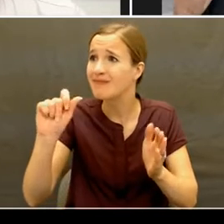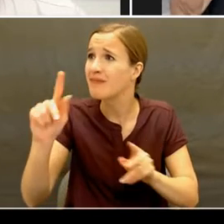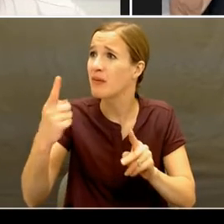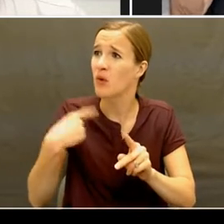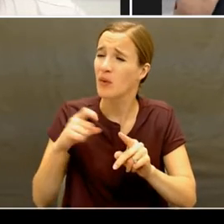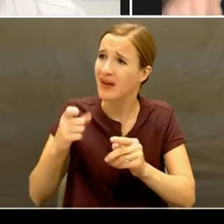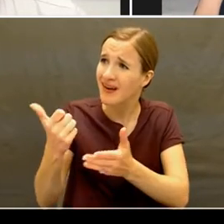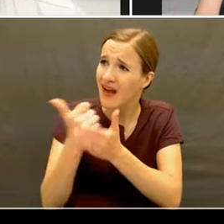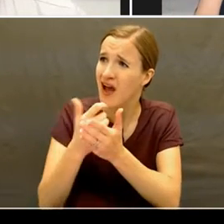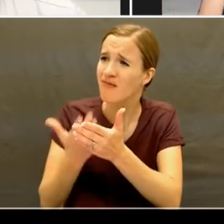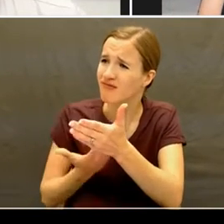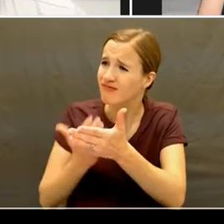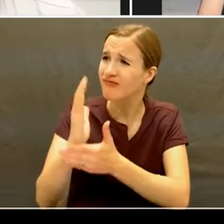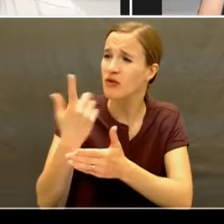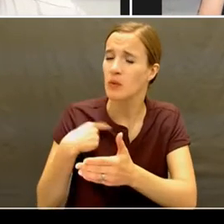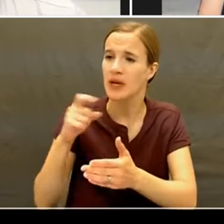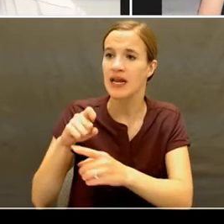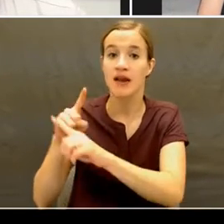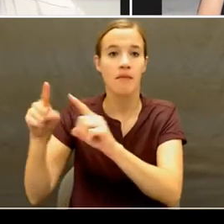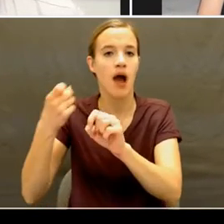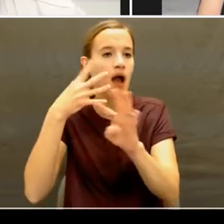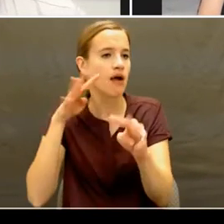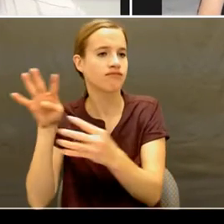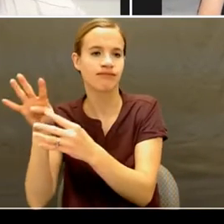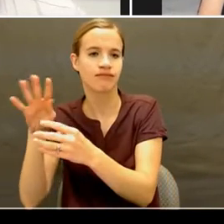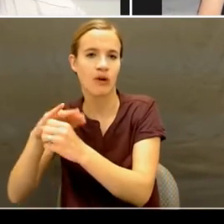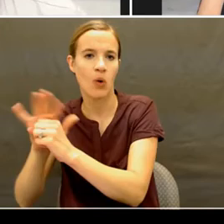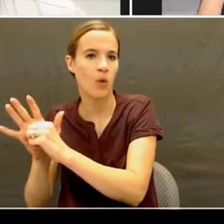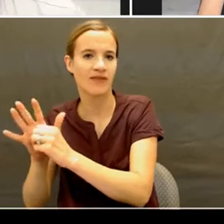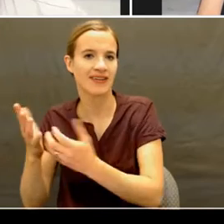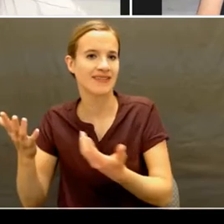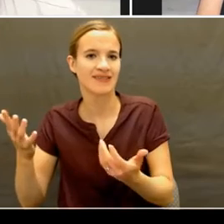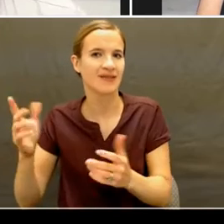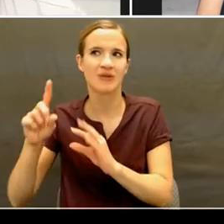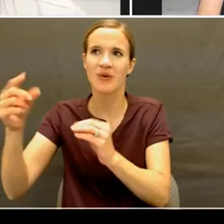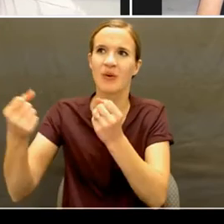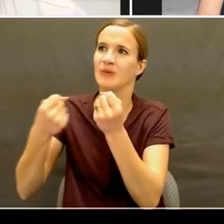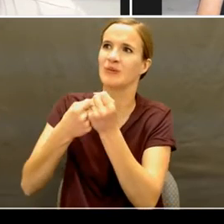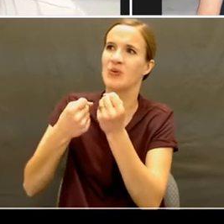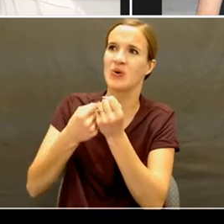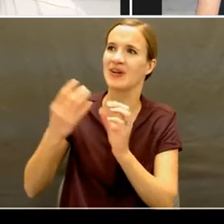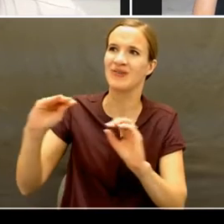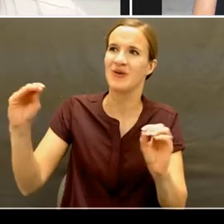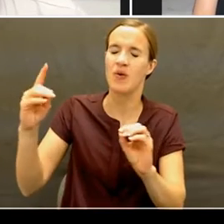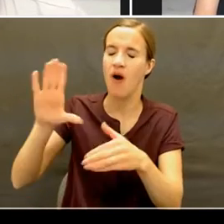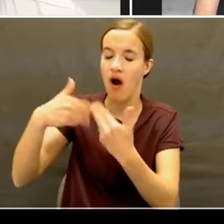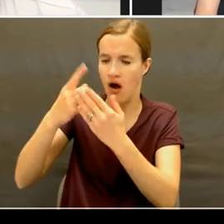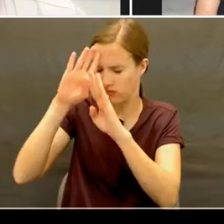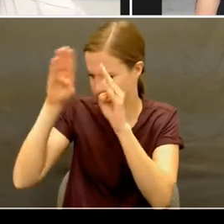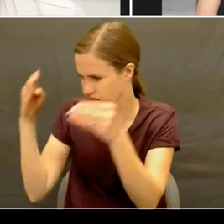didn't have we didn't have people in the government that said, you know, we needed to be